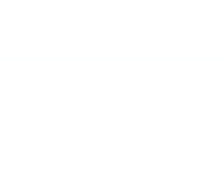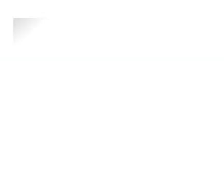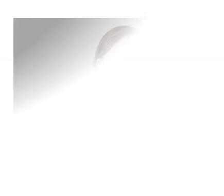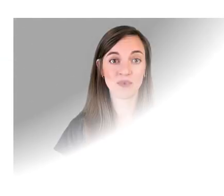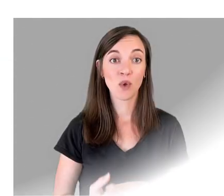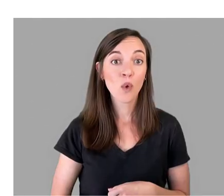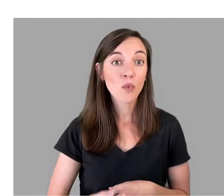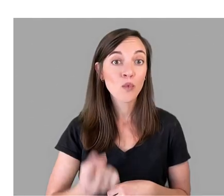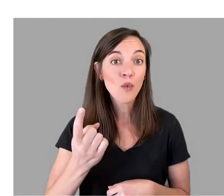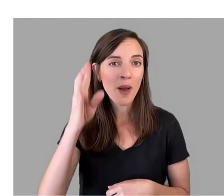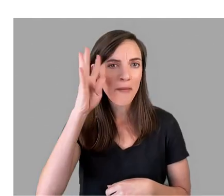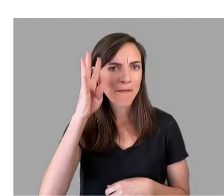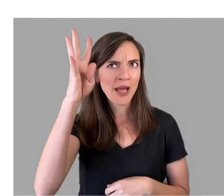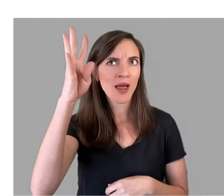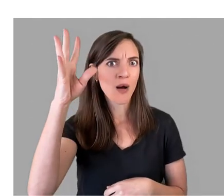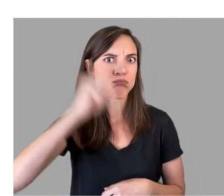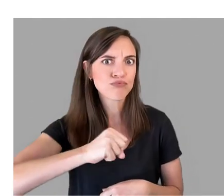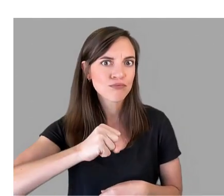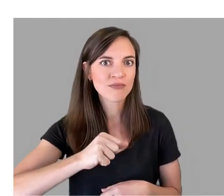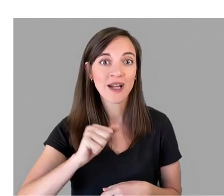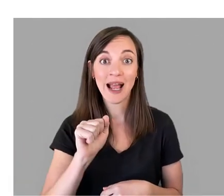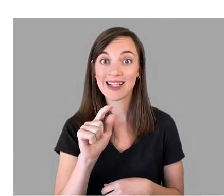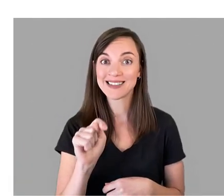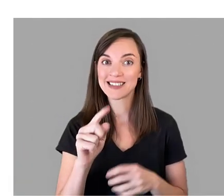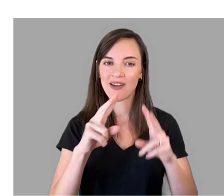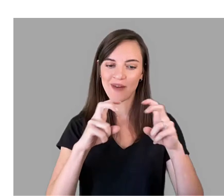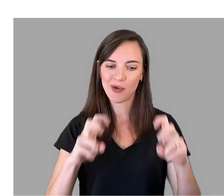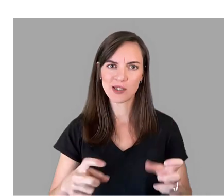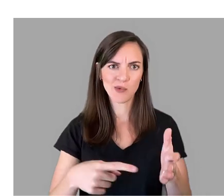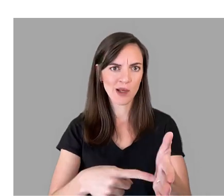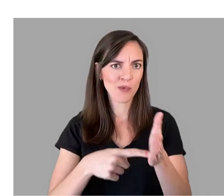One myth that was busted is that an AT evaluation must be conducted